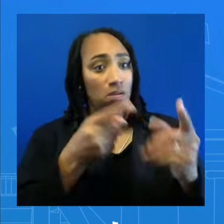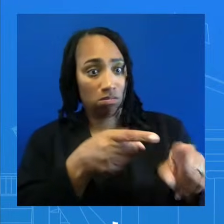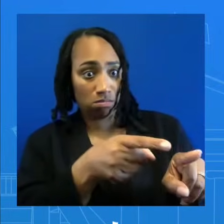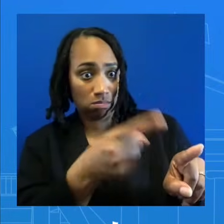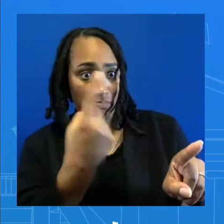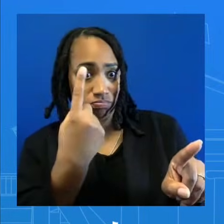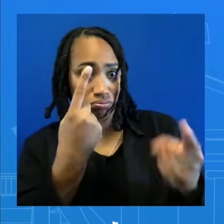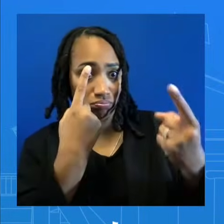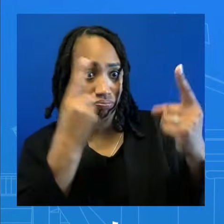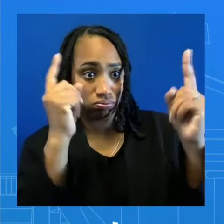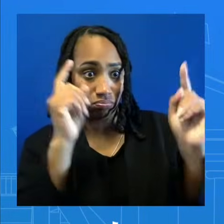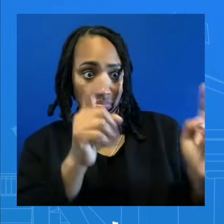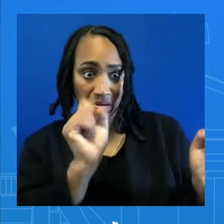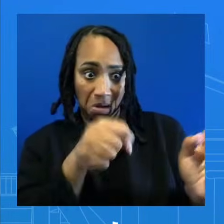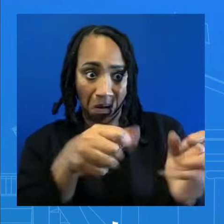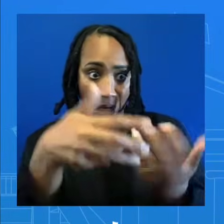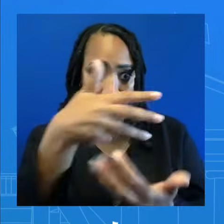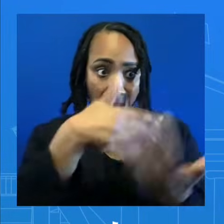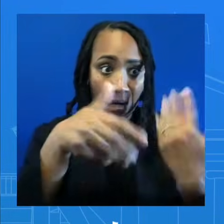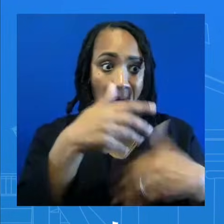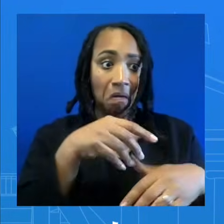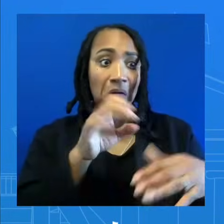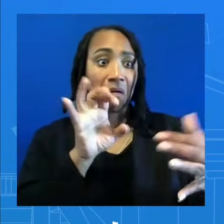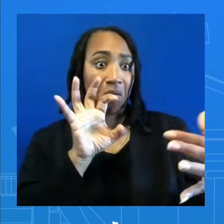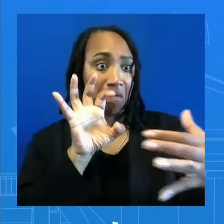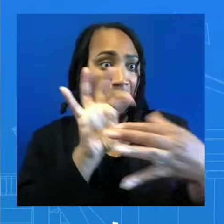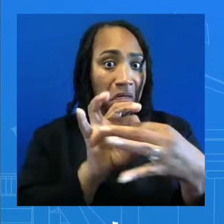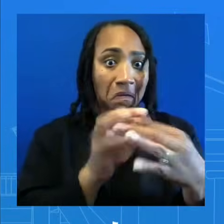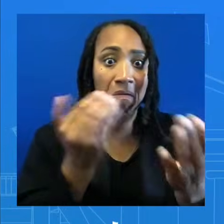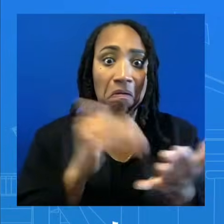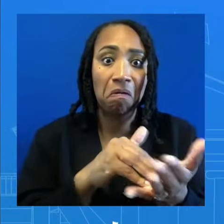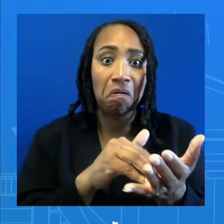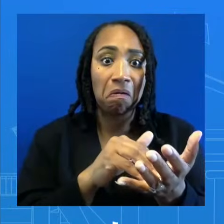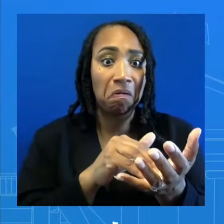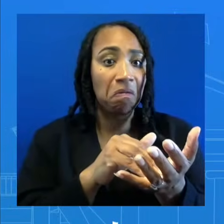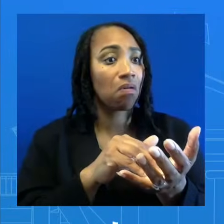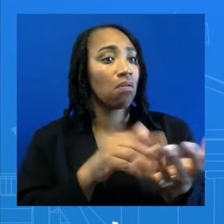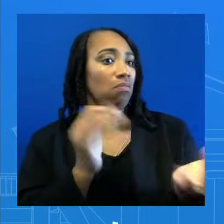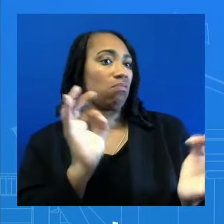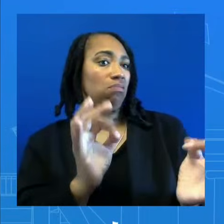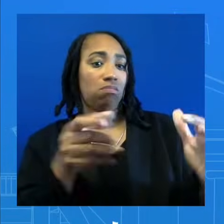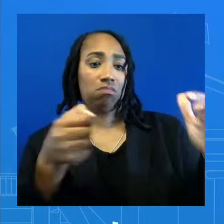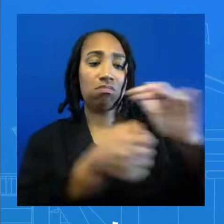The home confinement, obviously, those -- that's the category that they -- that they were in during that CARE[S]